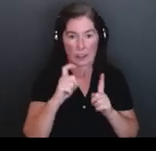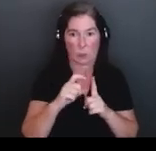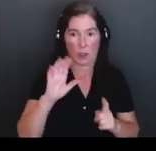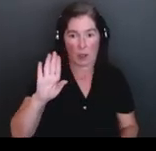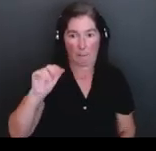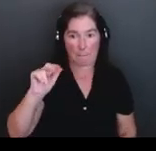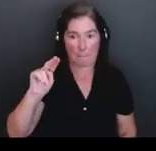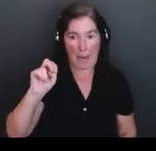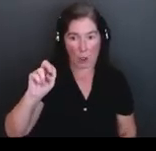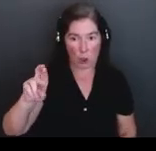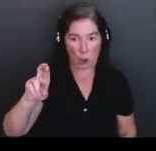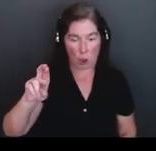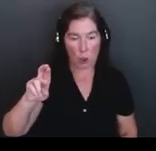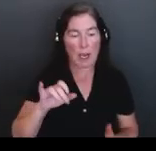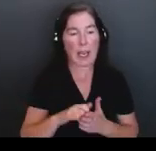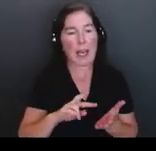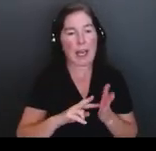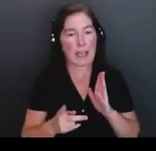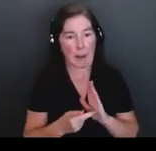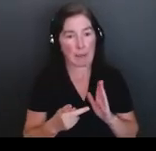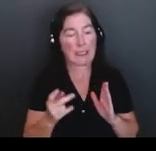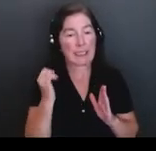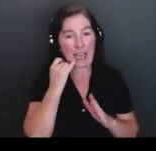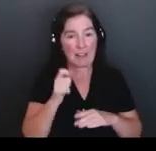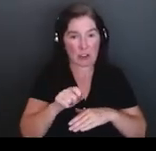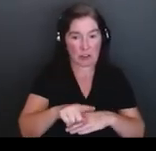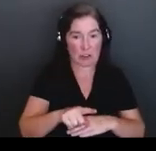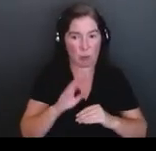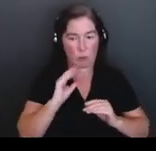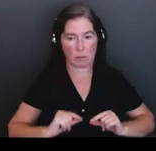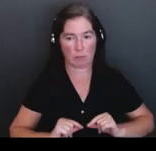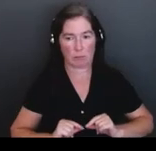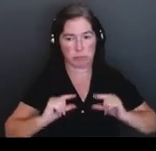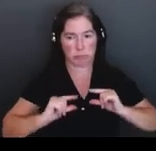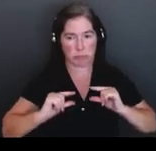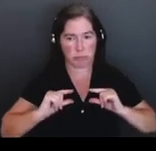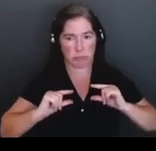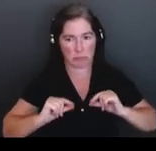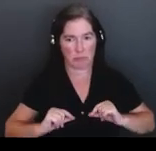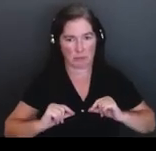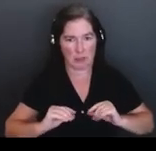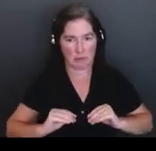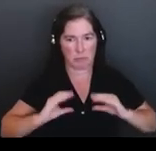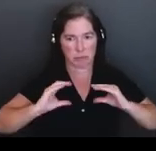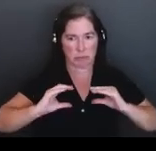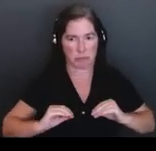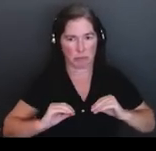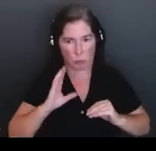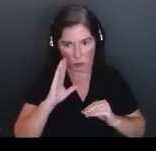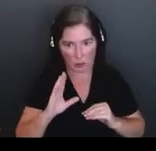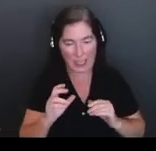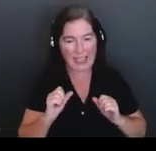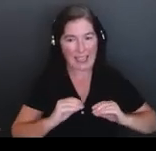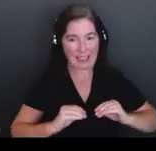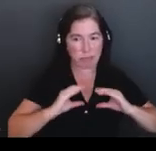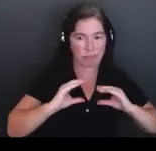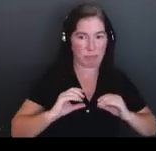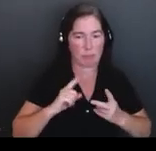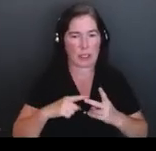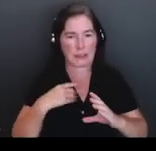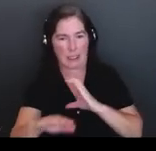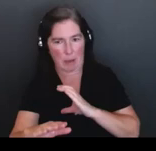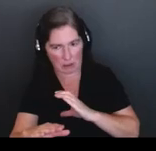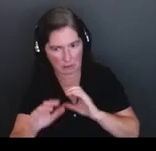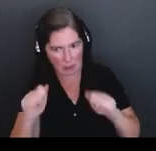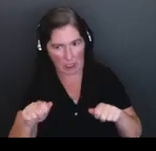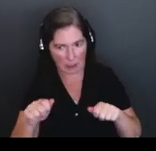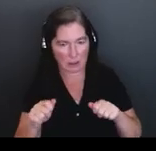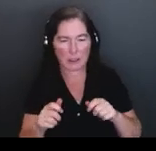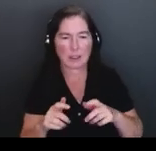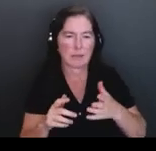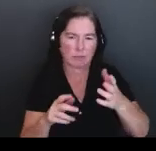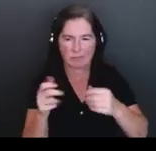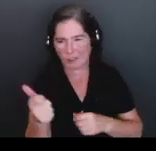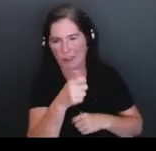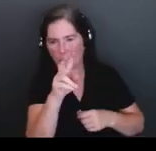If I click on notifications for the teacher, you have even more options but students will also have options for themselves so there's a whole list of things that you decide to change.